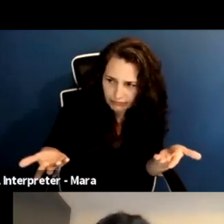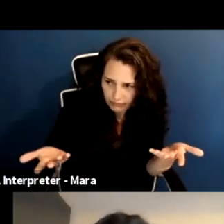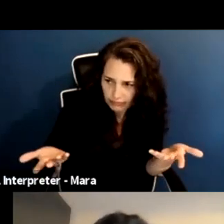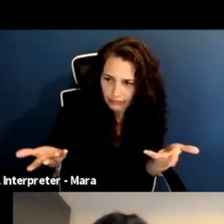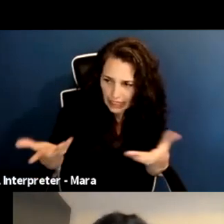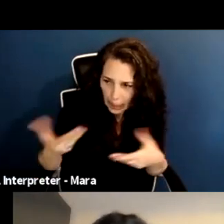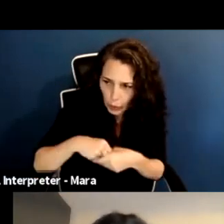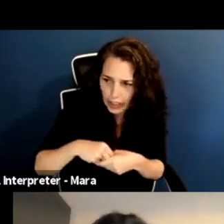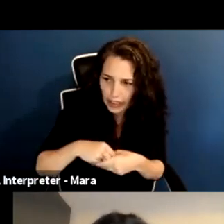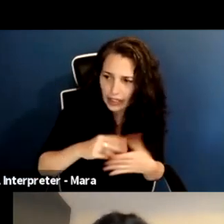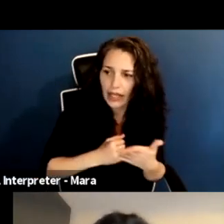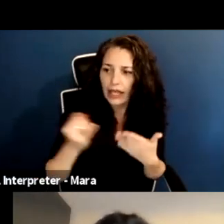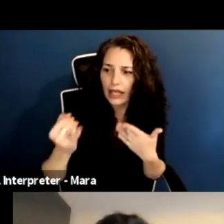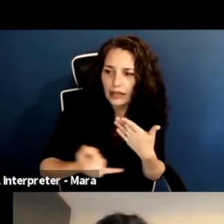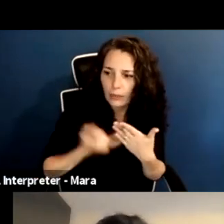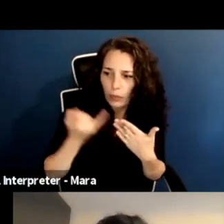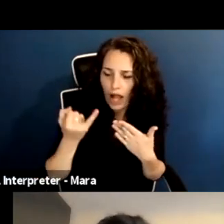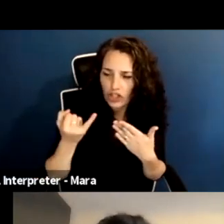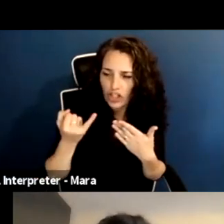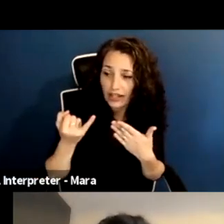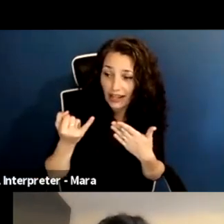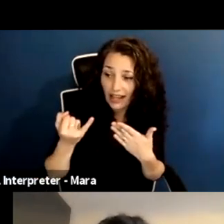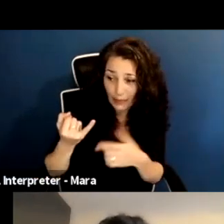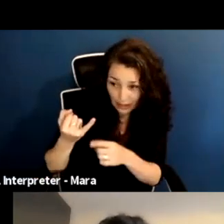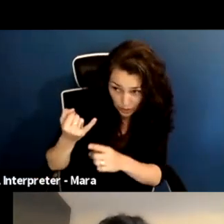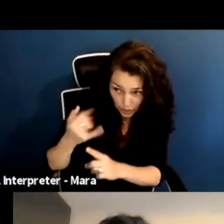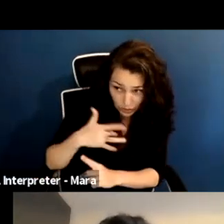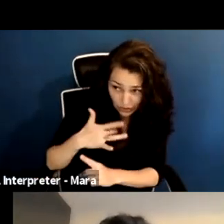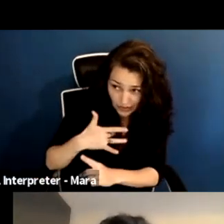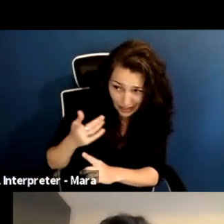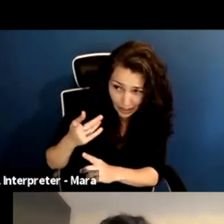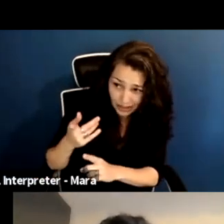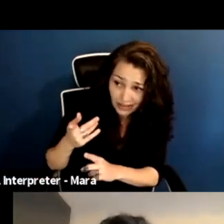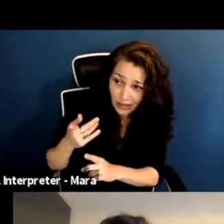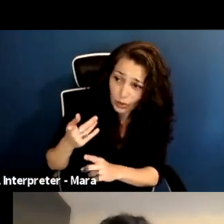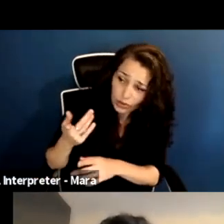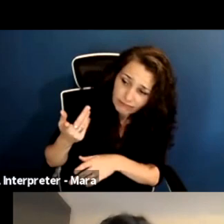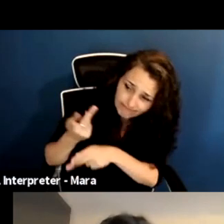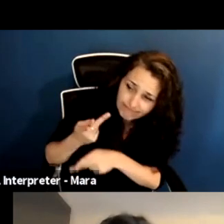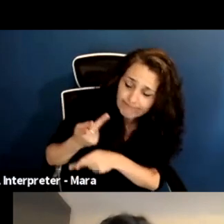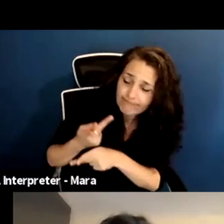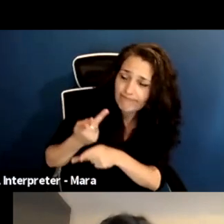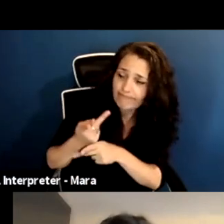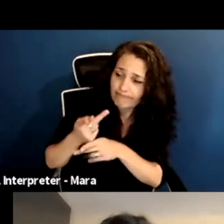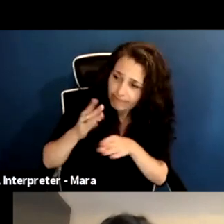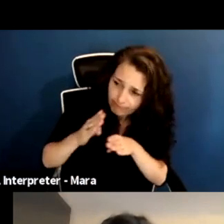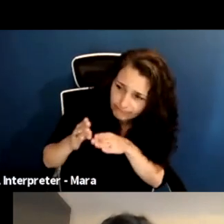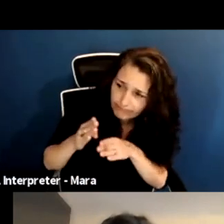they were treated well, that they're shown with the dignity that they deserve.